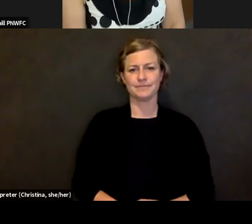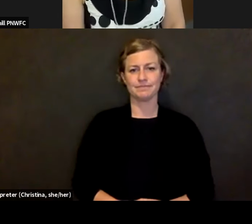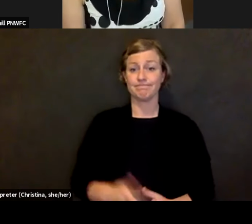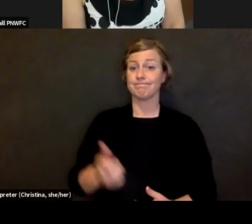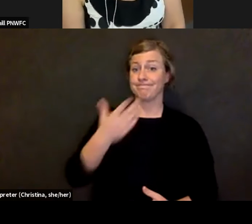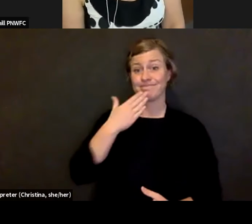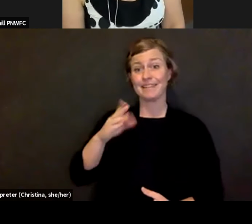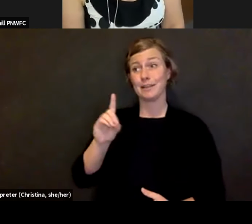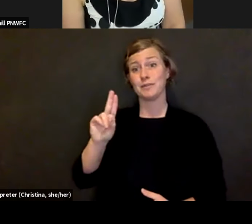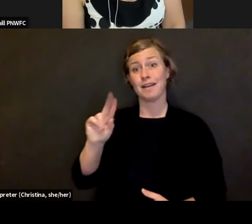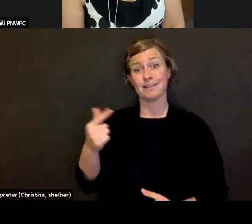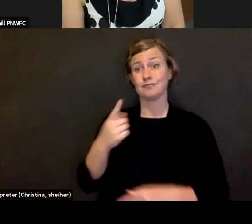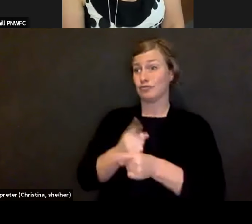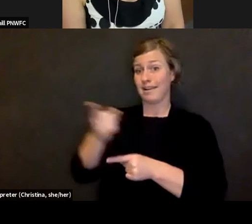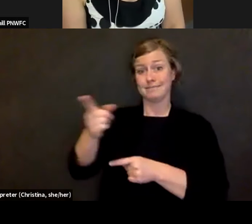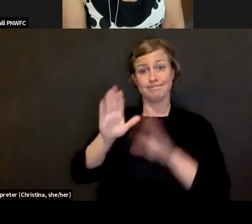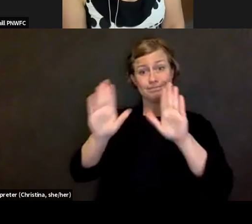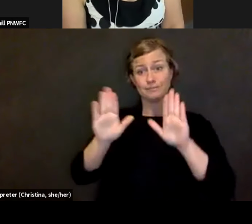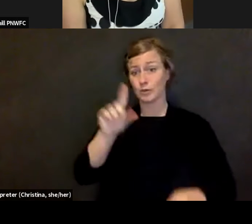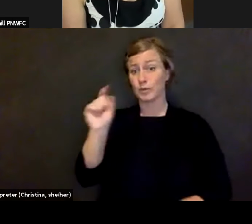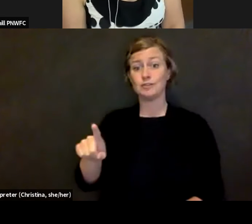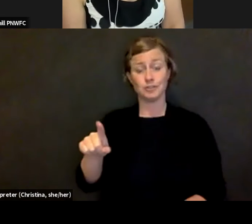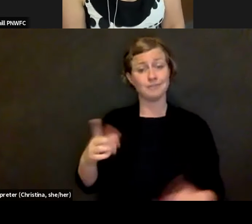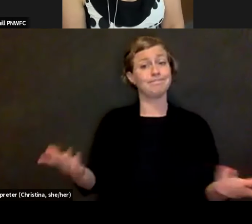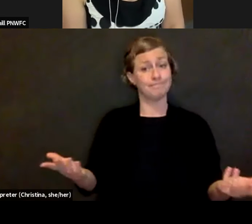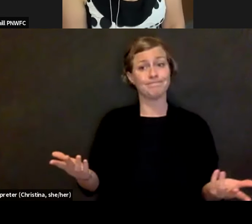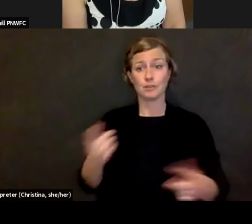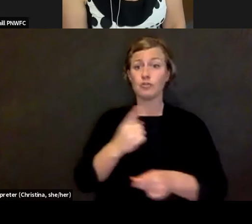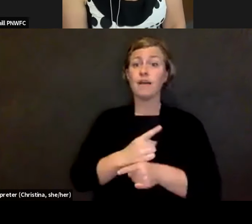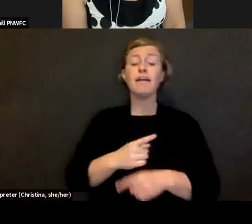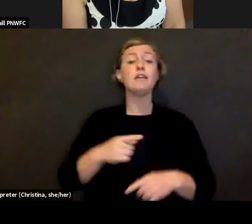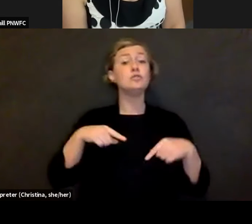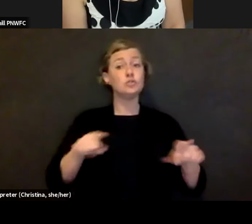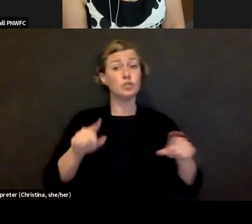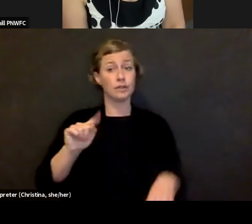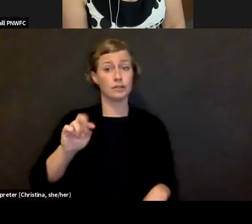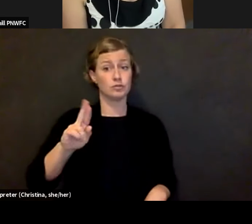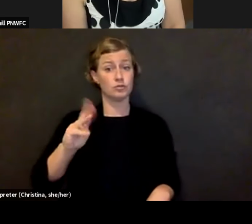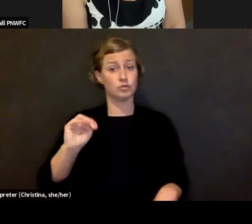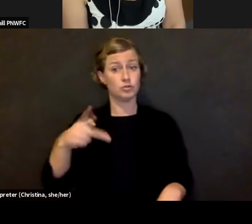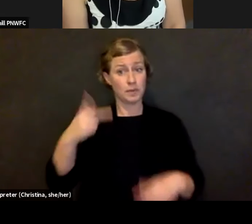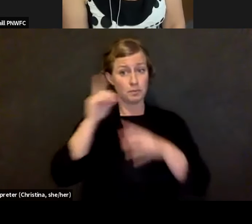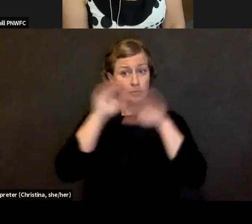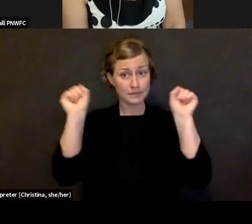And how do you keep people energized to keep going? >> That's an excellent